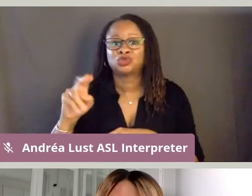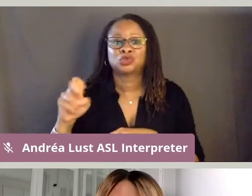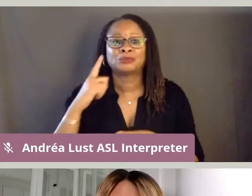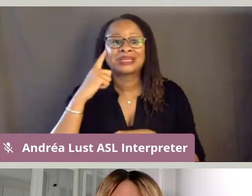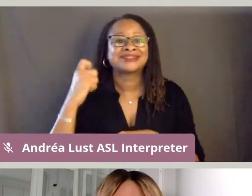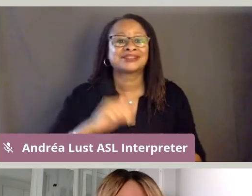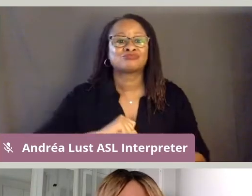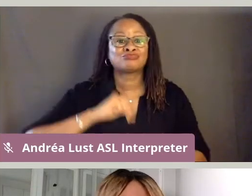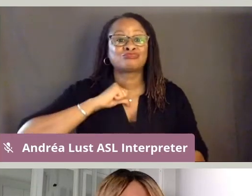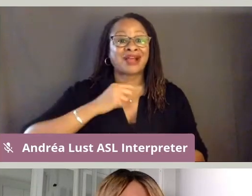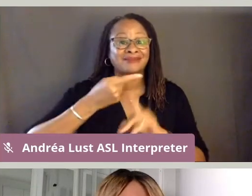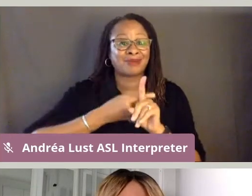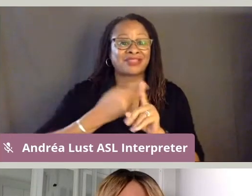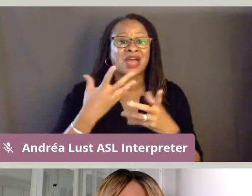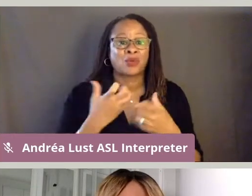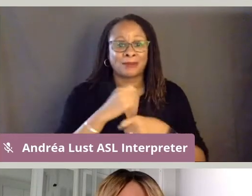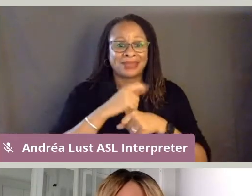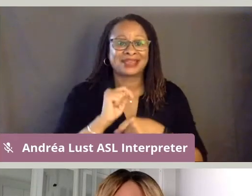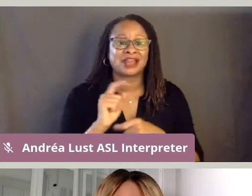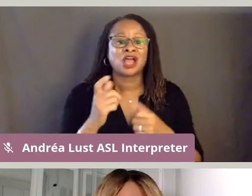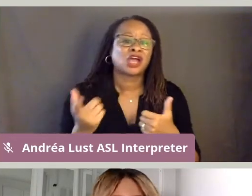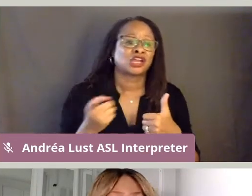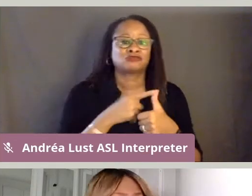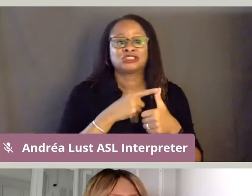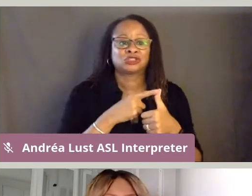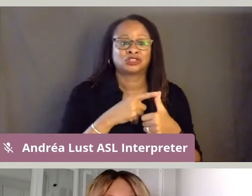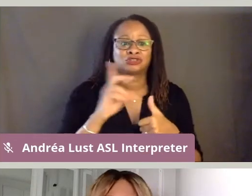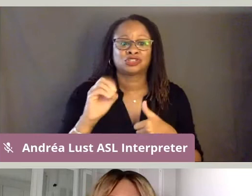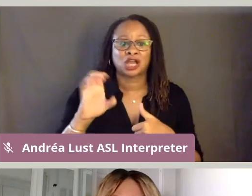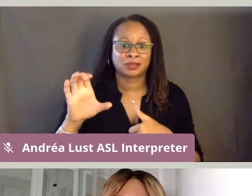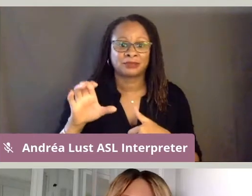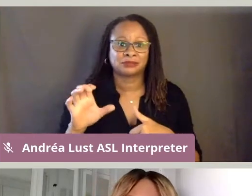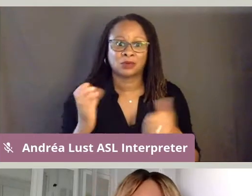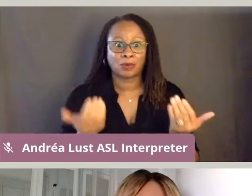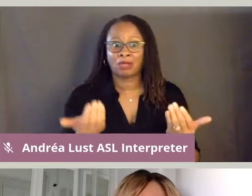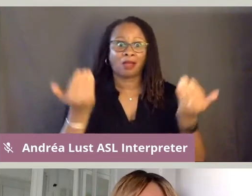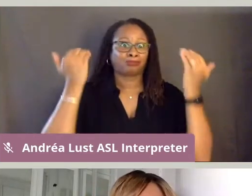and they wanted to make us an original documentary and we were sort of over the moon.